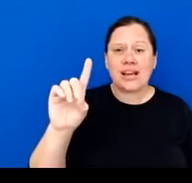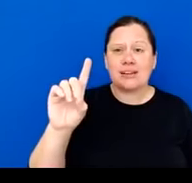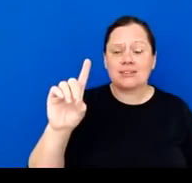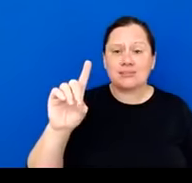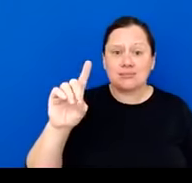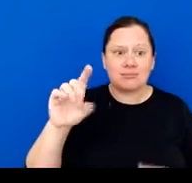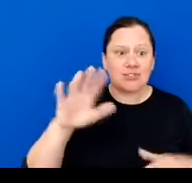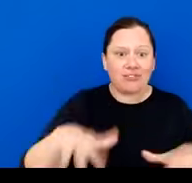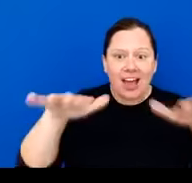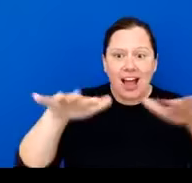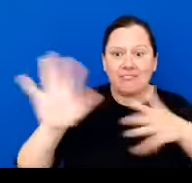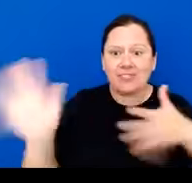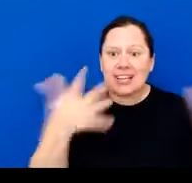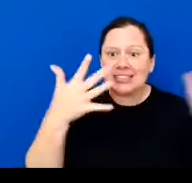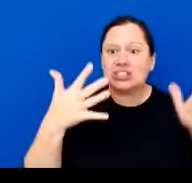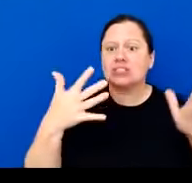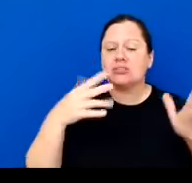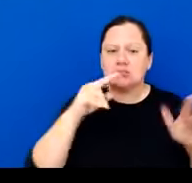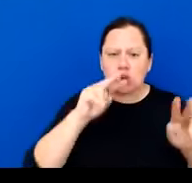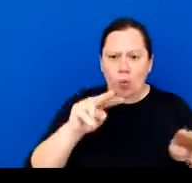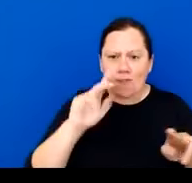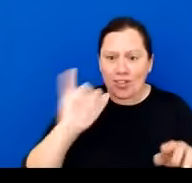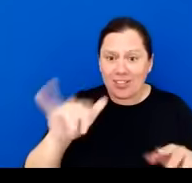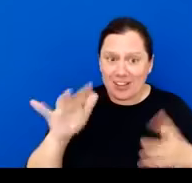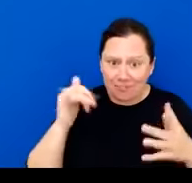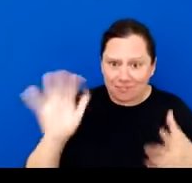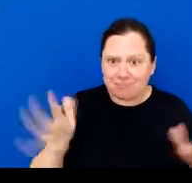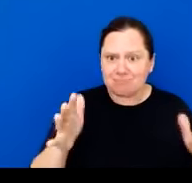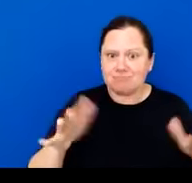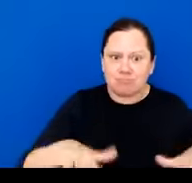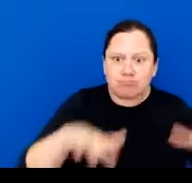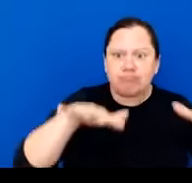and I am in close collaboration with them as we go beyond